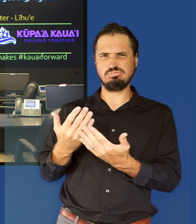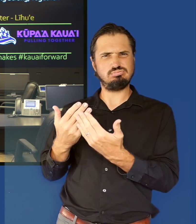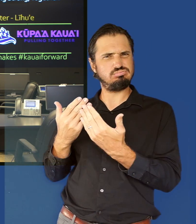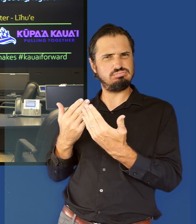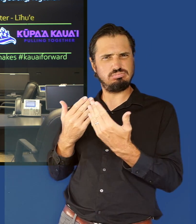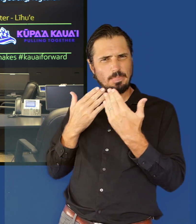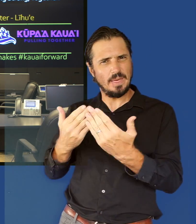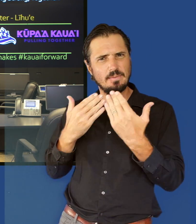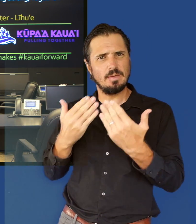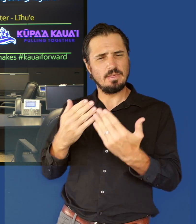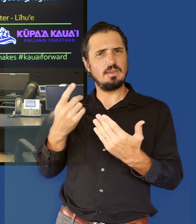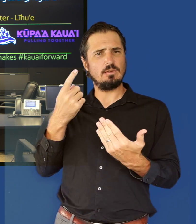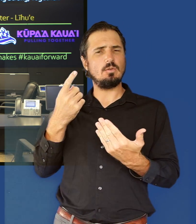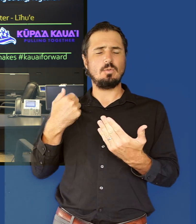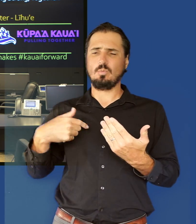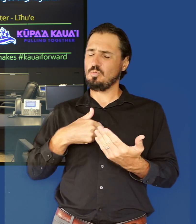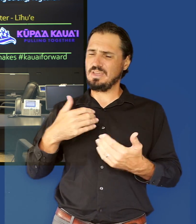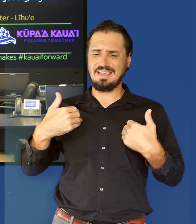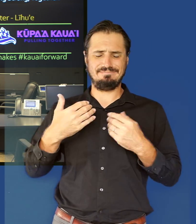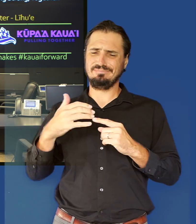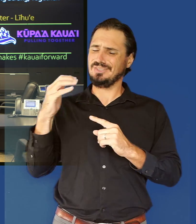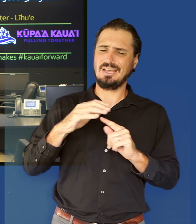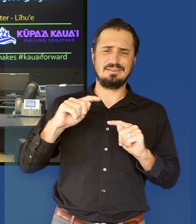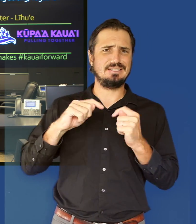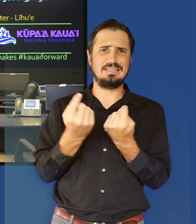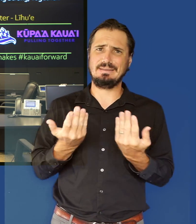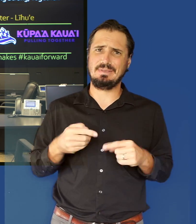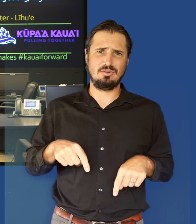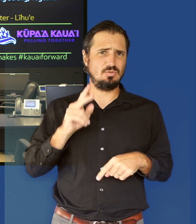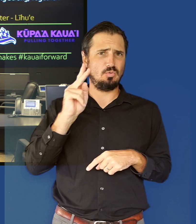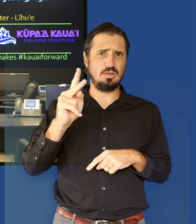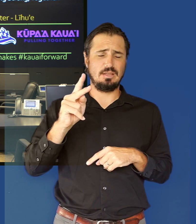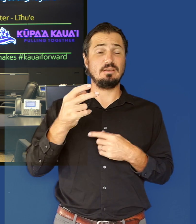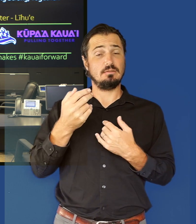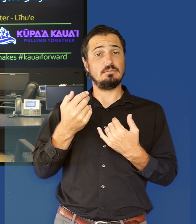BEST team. And we mean it! We are blessed. Great job to all!